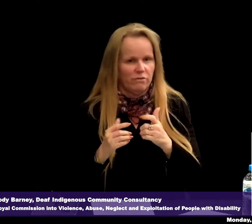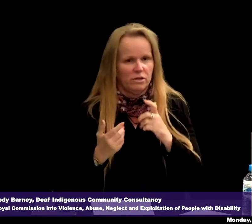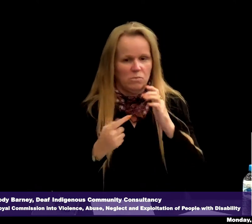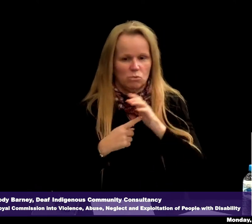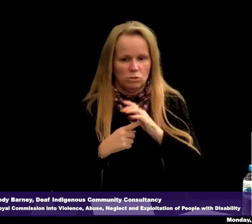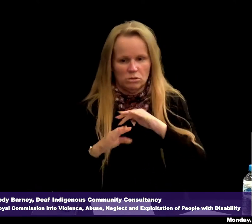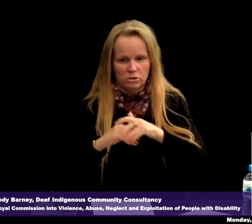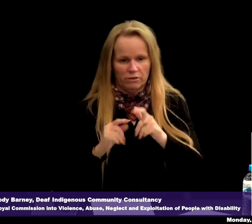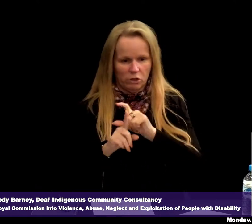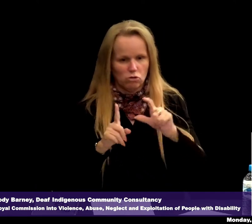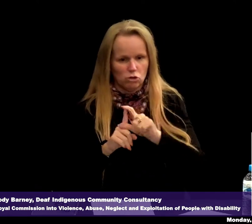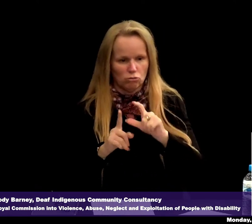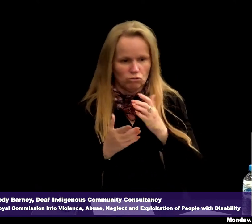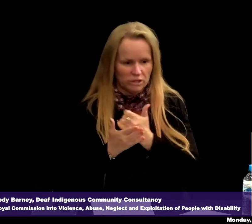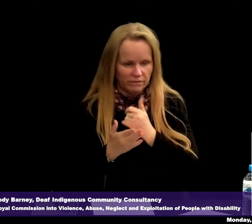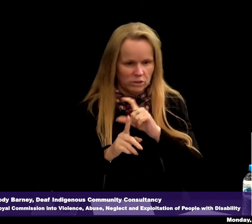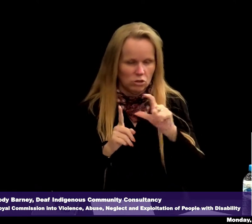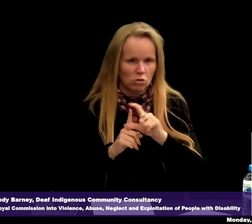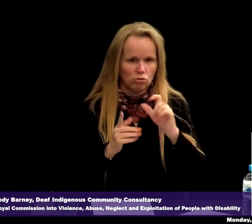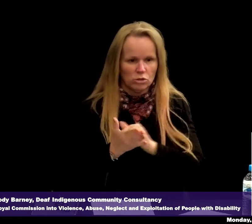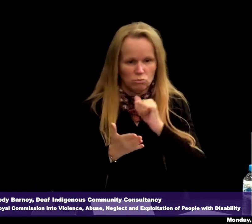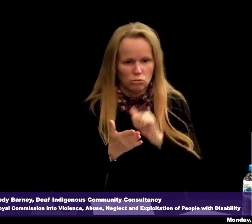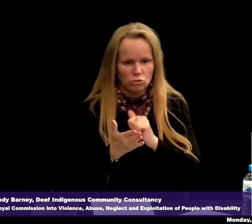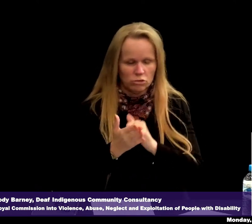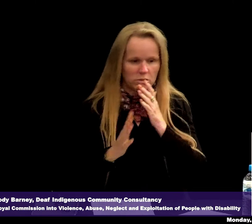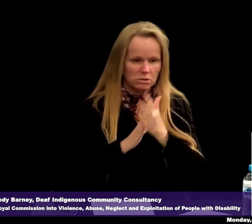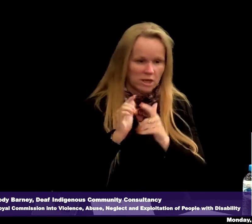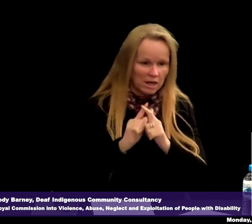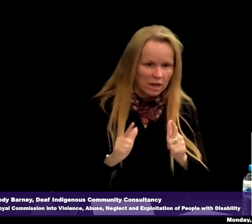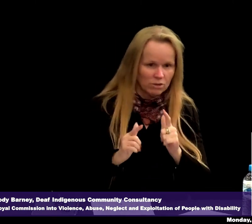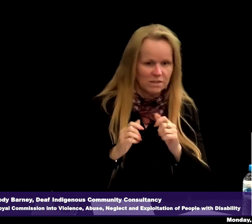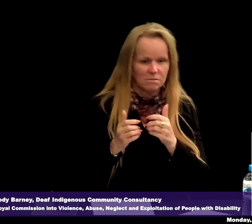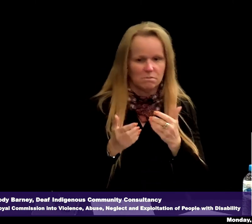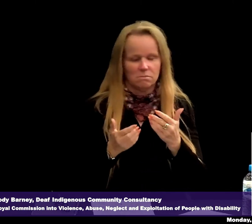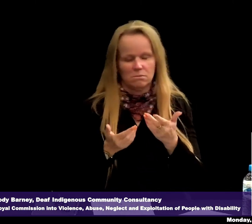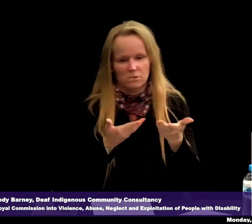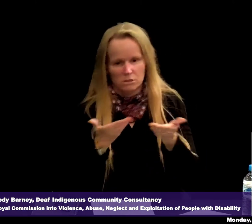I cover a lot of knowledge around important cultural preservation, using appropriate sign